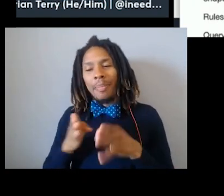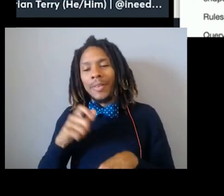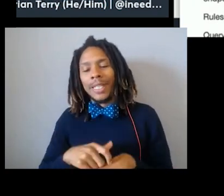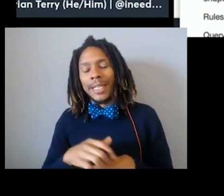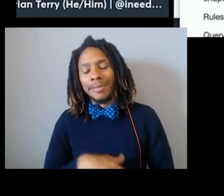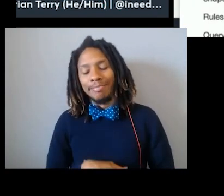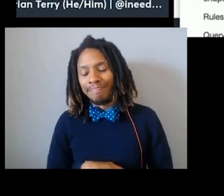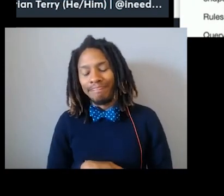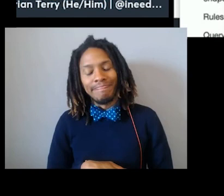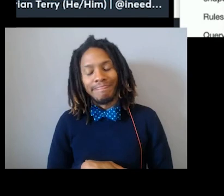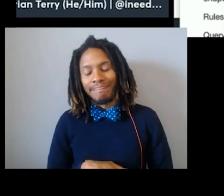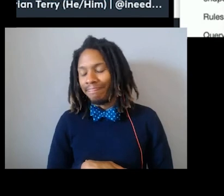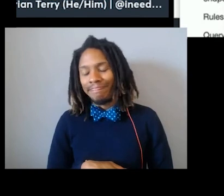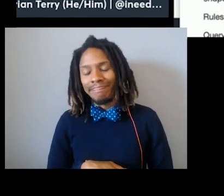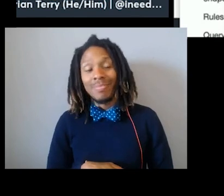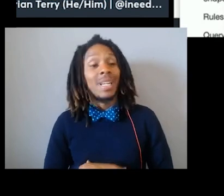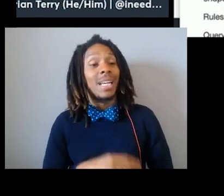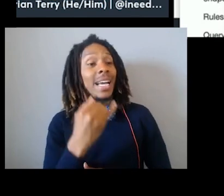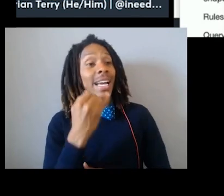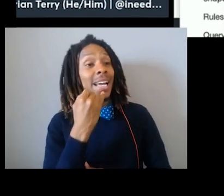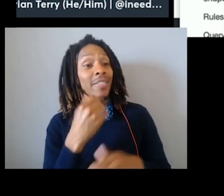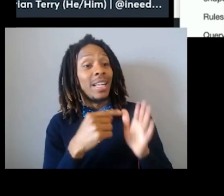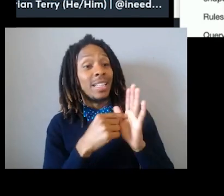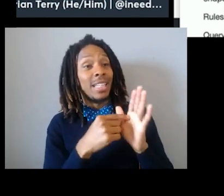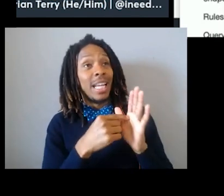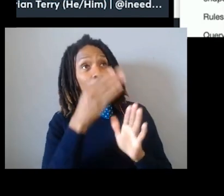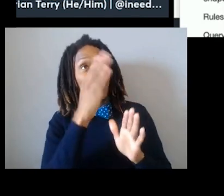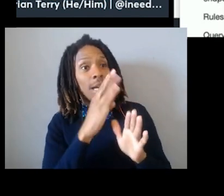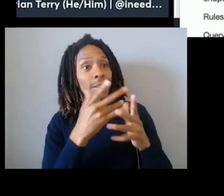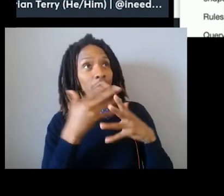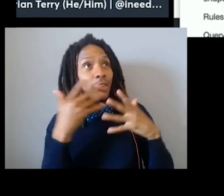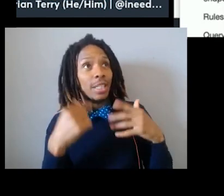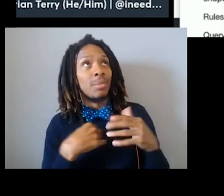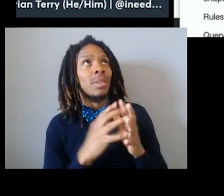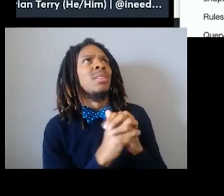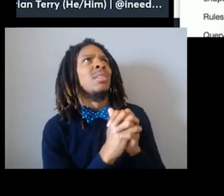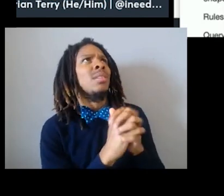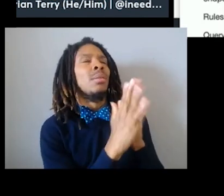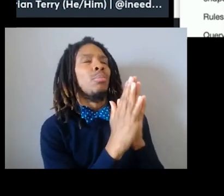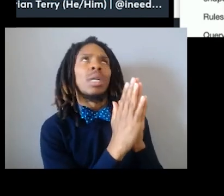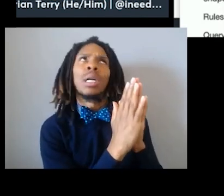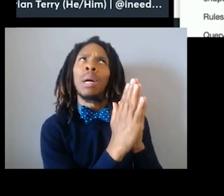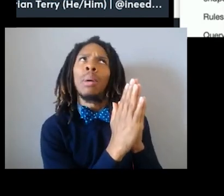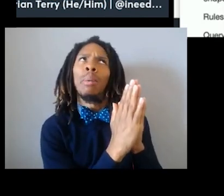If the, if the demo gods are kind to me, I will do ID.